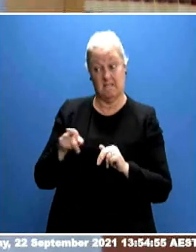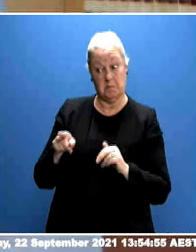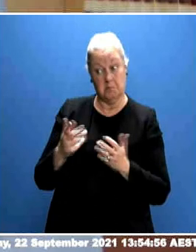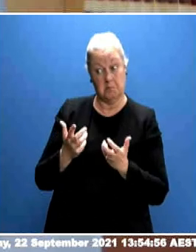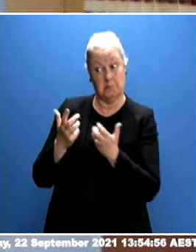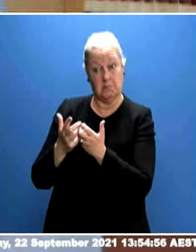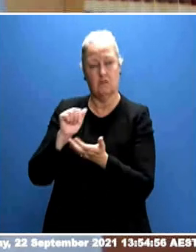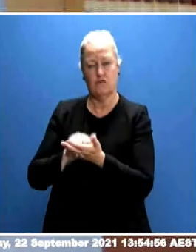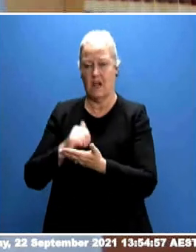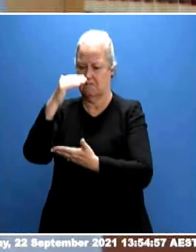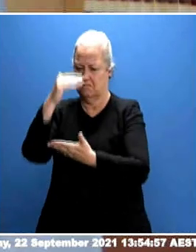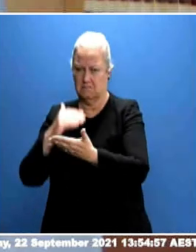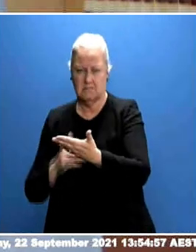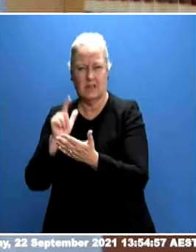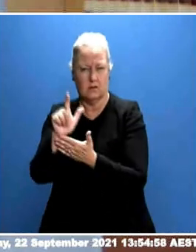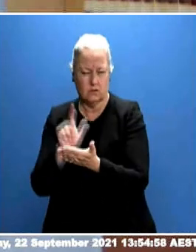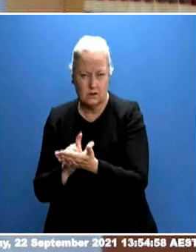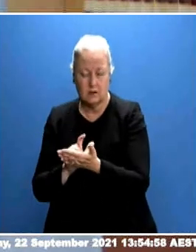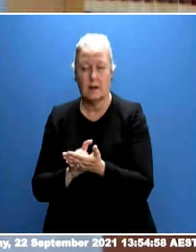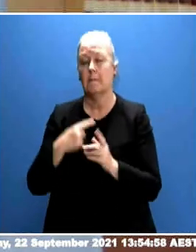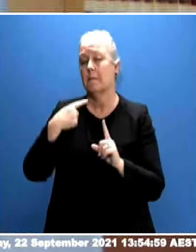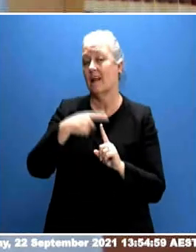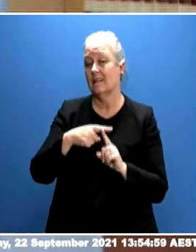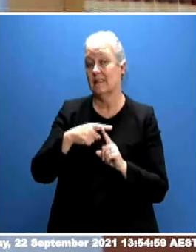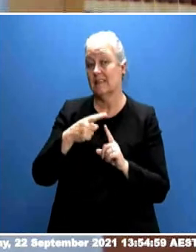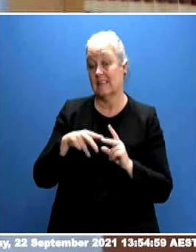There's also a requirement, if the child is Aboriginal, that there's